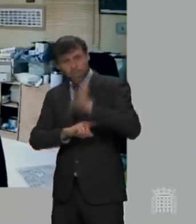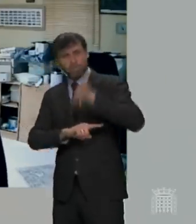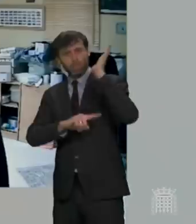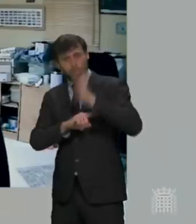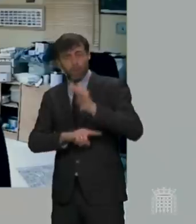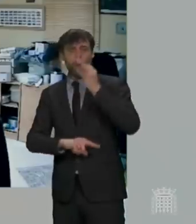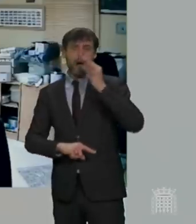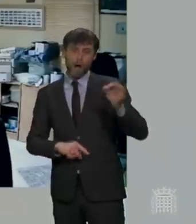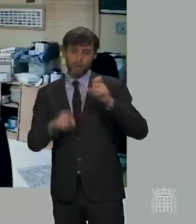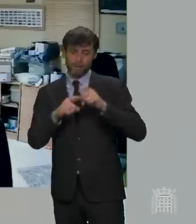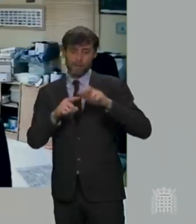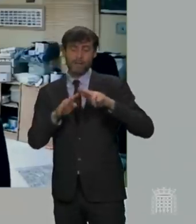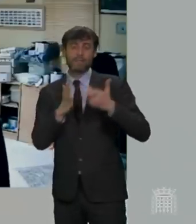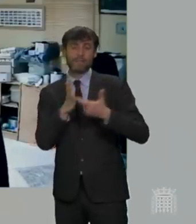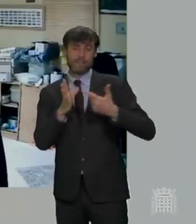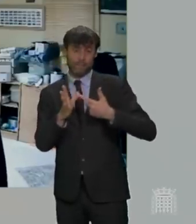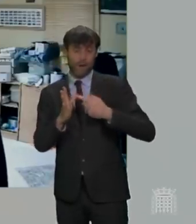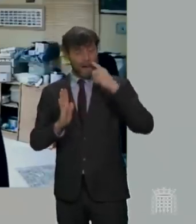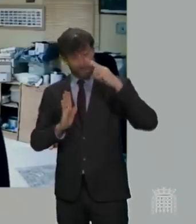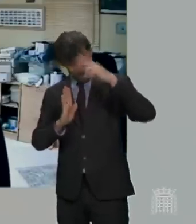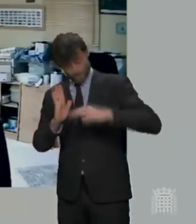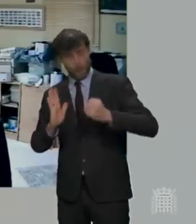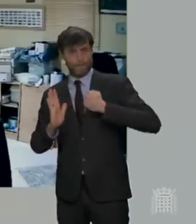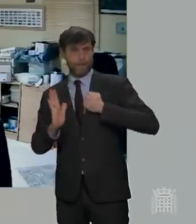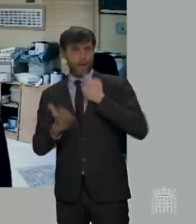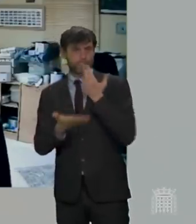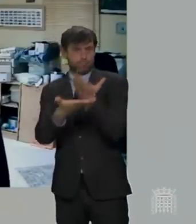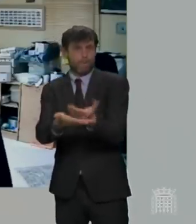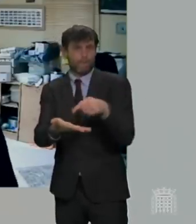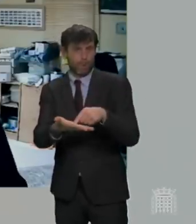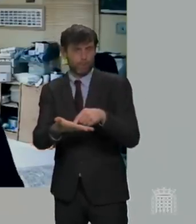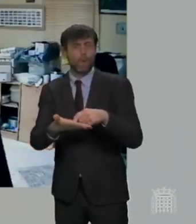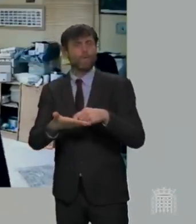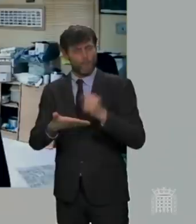seriously at my proposals for a kitemark scheme for food products in the UK, so that consumers